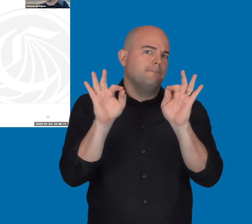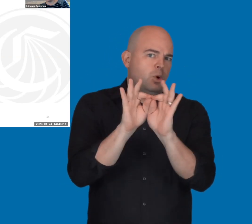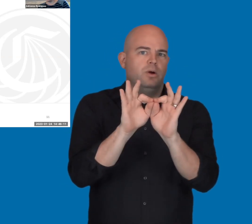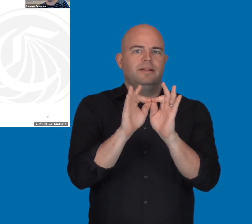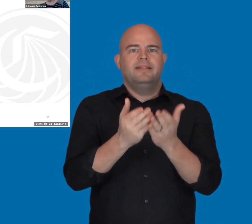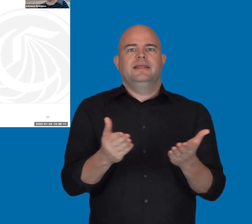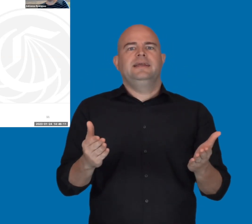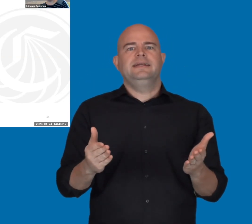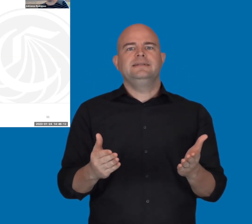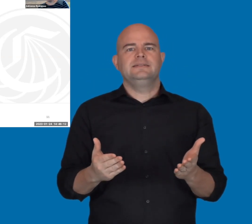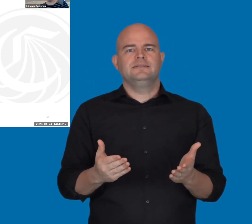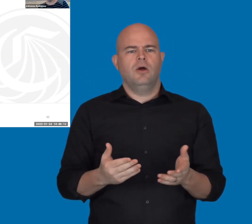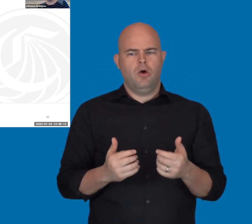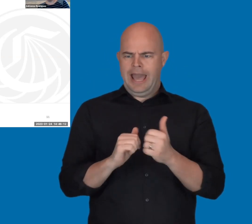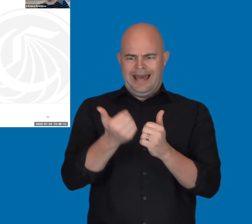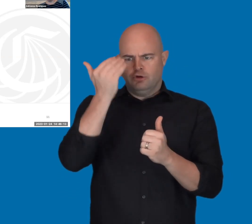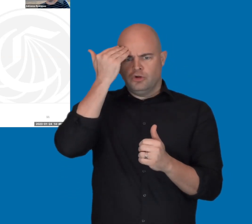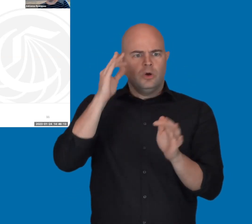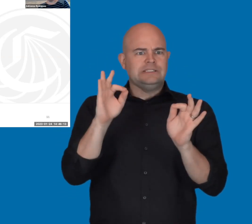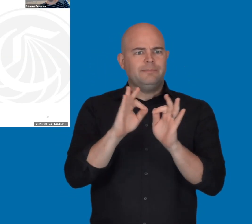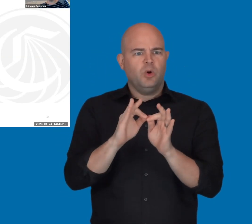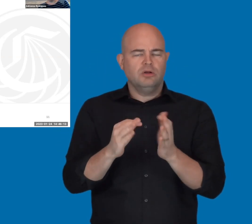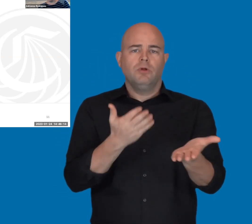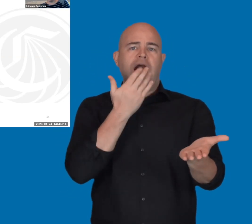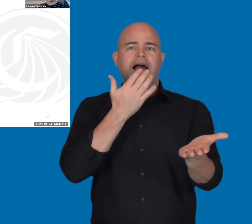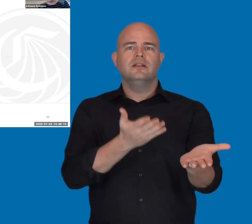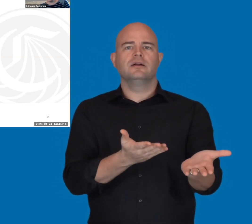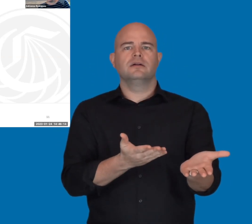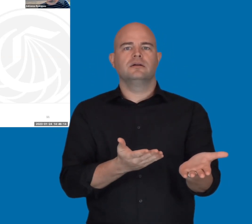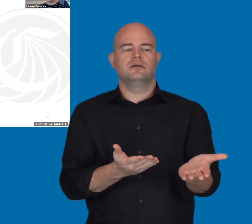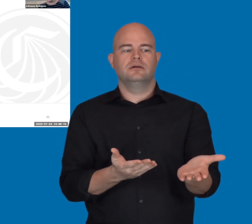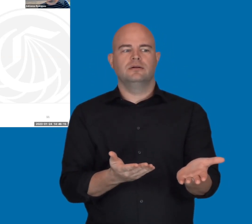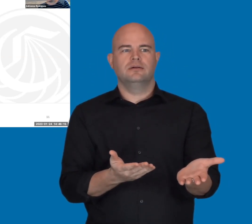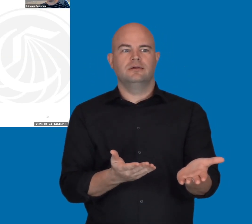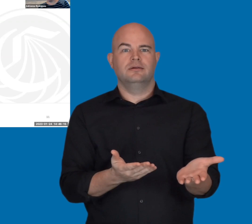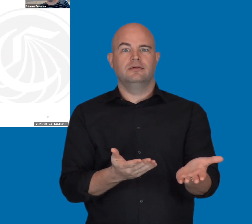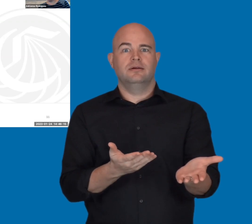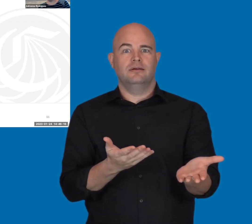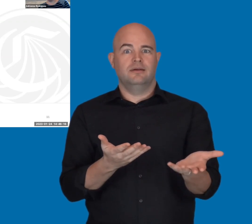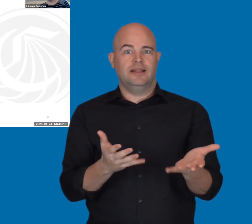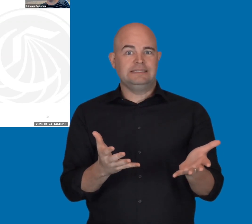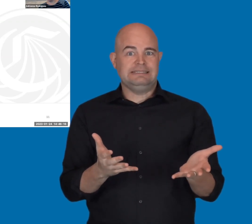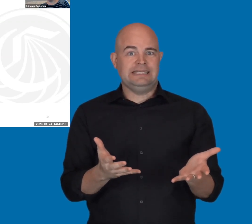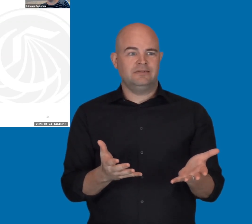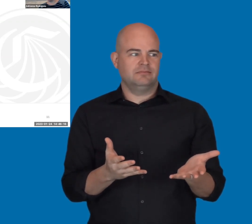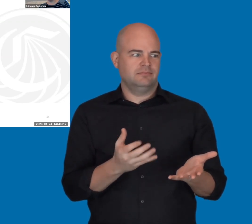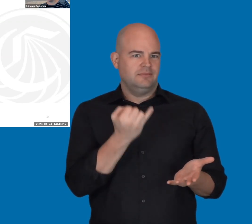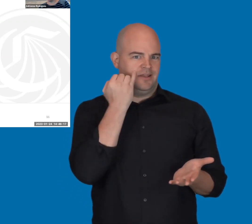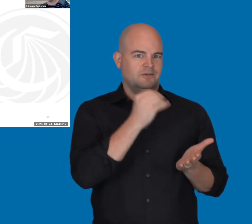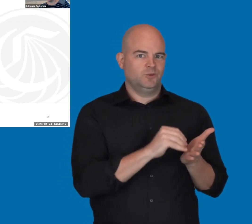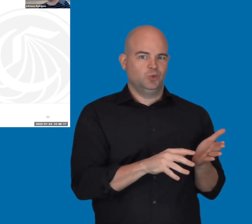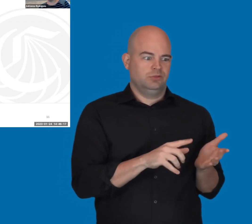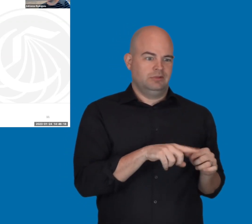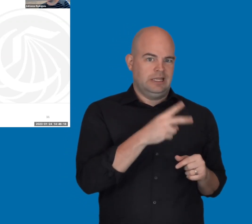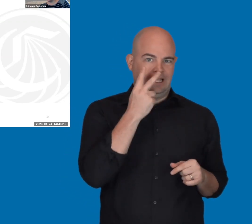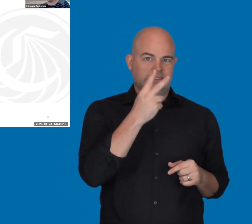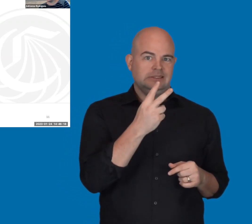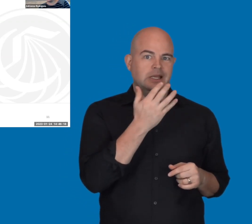So, for students who can't see color, they're not going to realize that what you're trying to emphasize